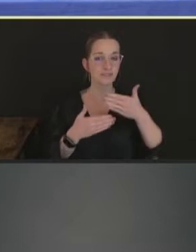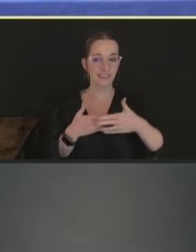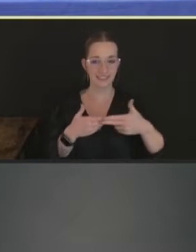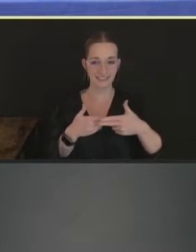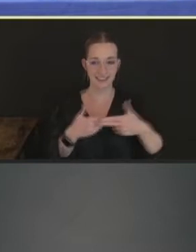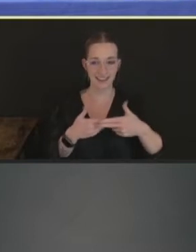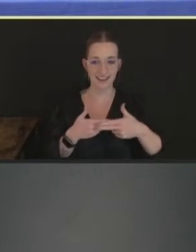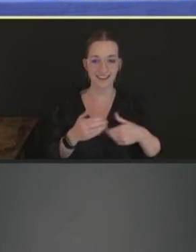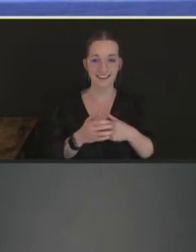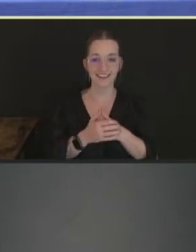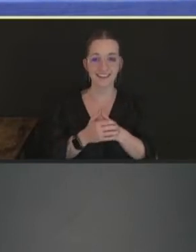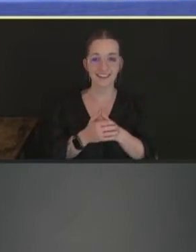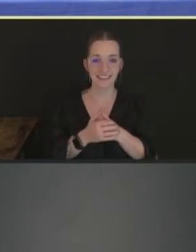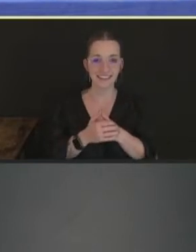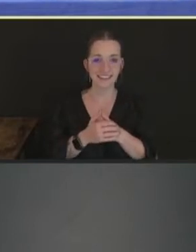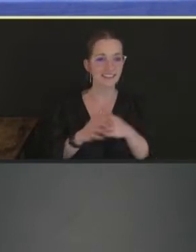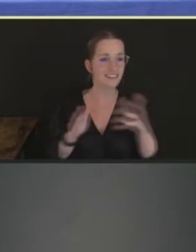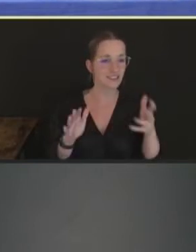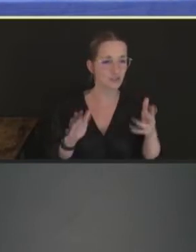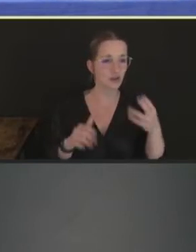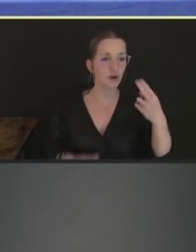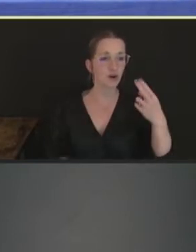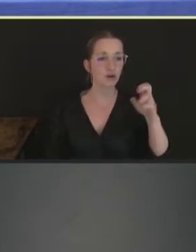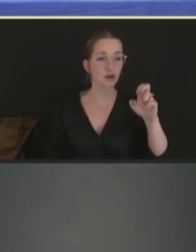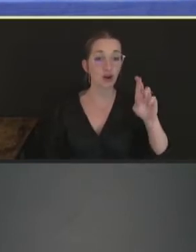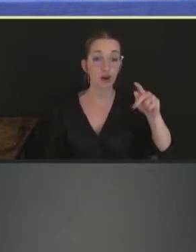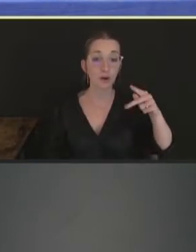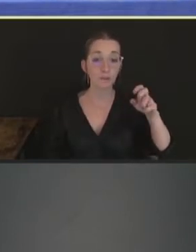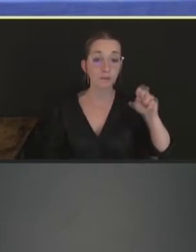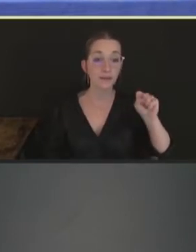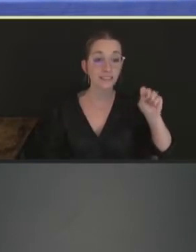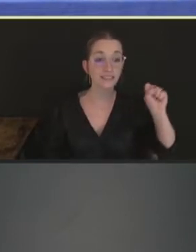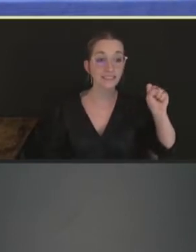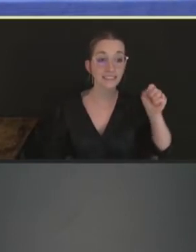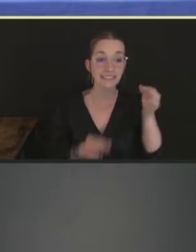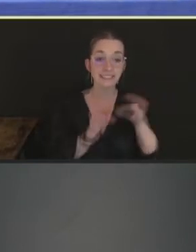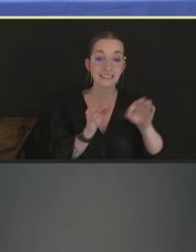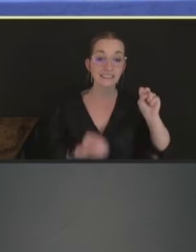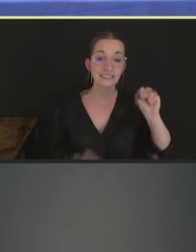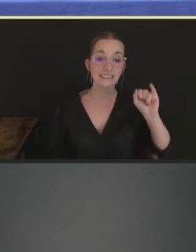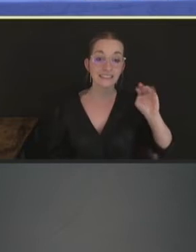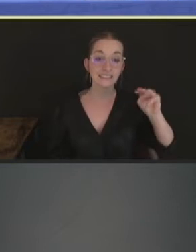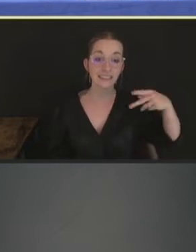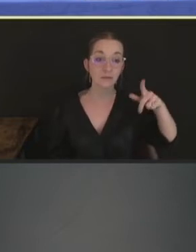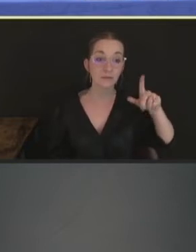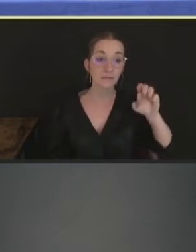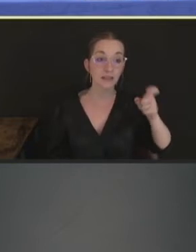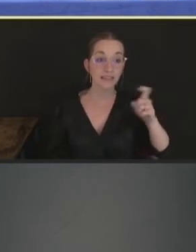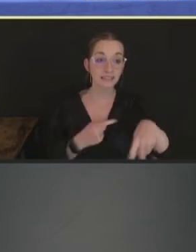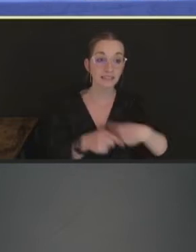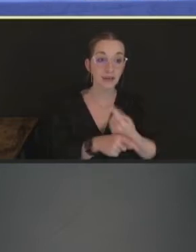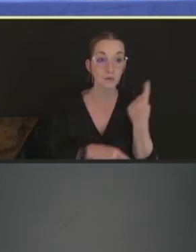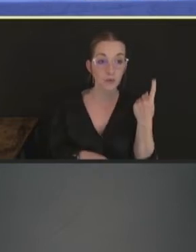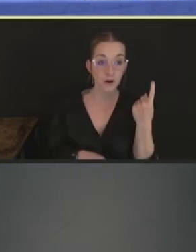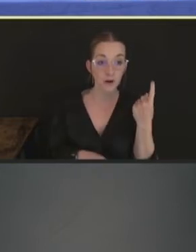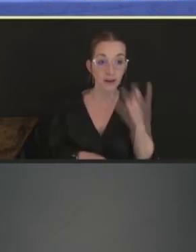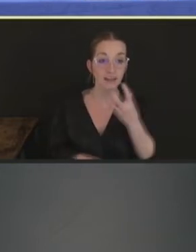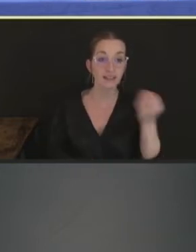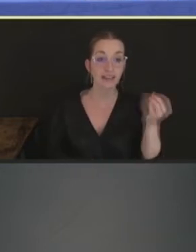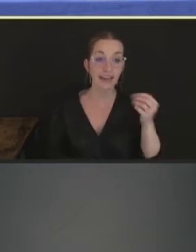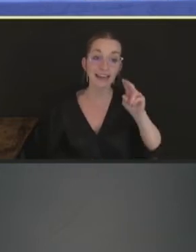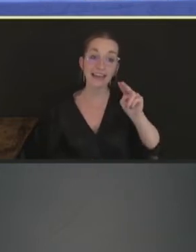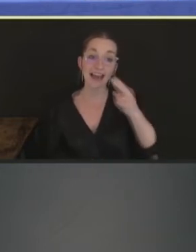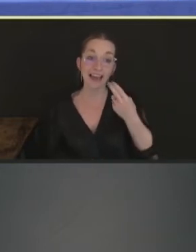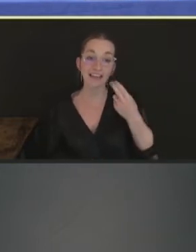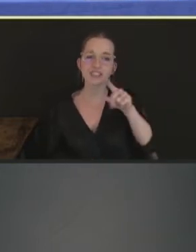It may be that herpes simplex type 1 and herpes zoster virus interact to trigger Alzheimer's